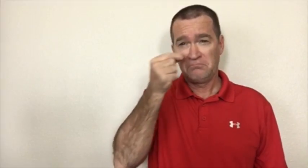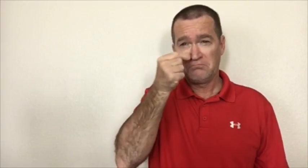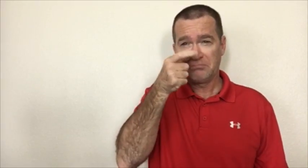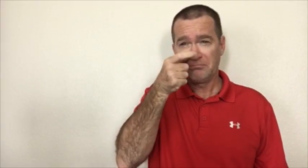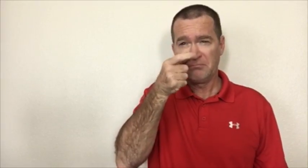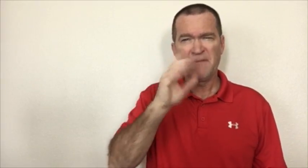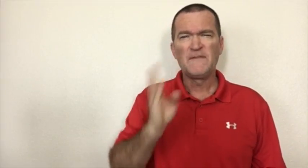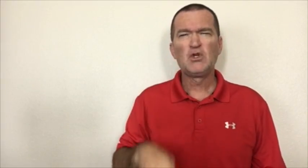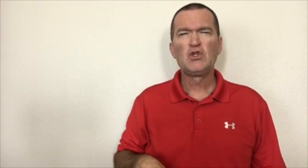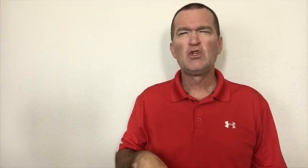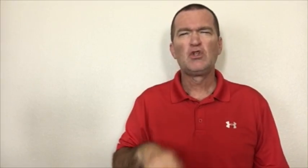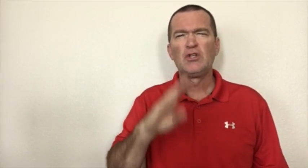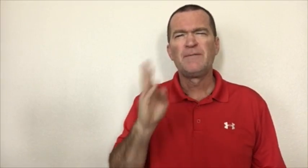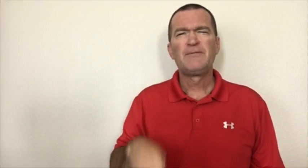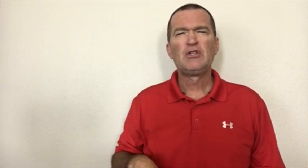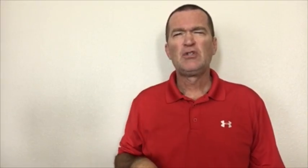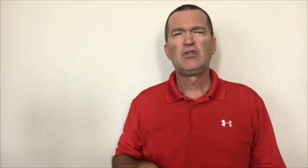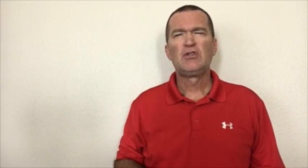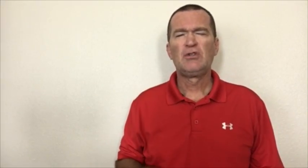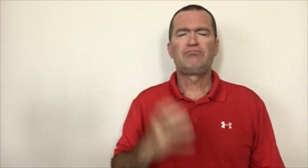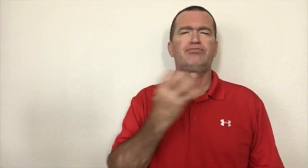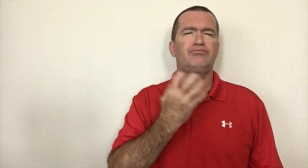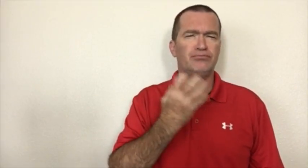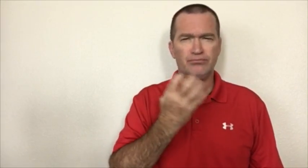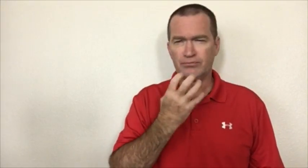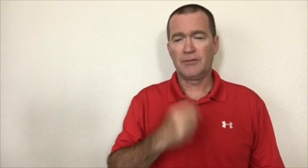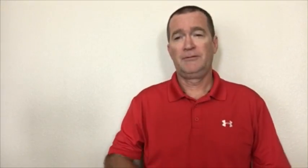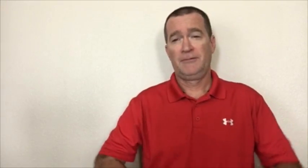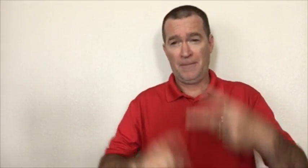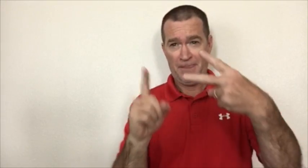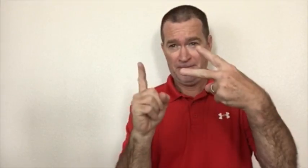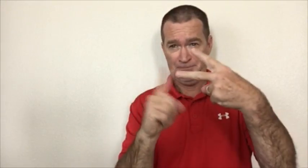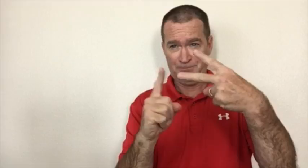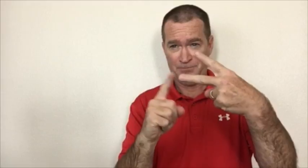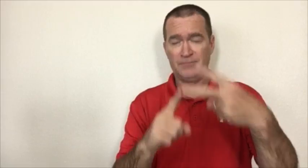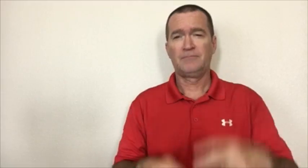the nose grows? You would never see this students nose grow at